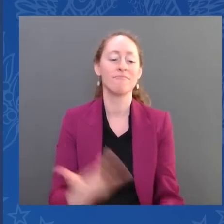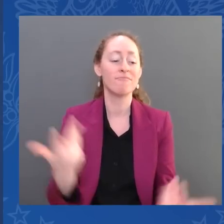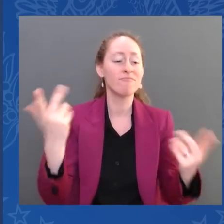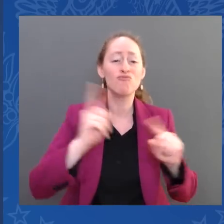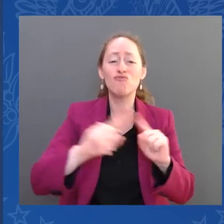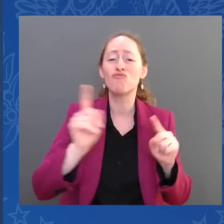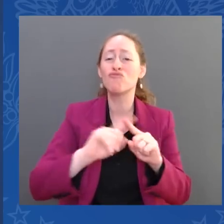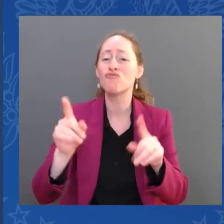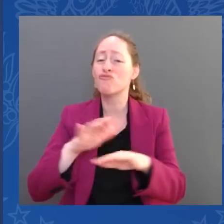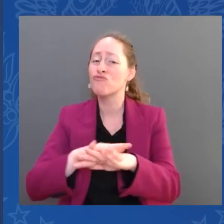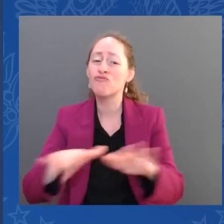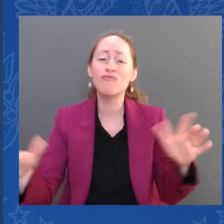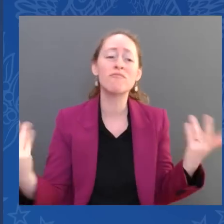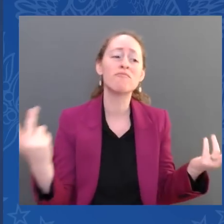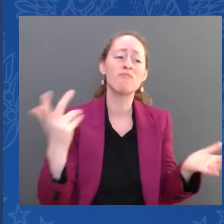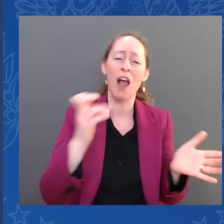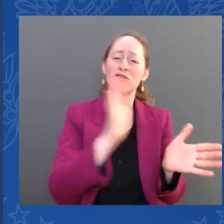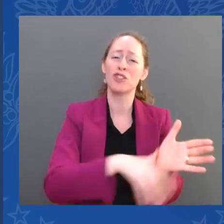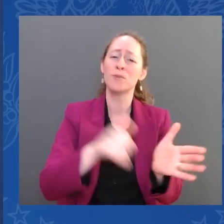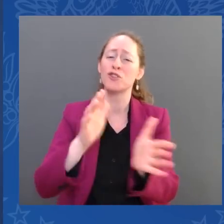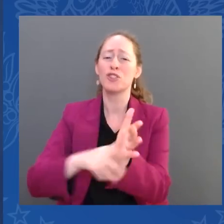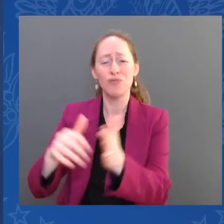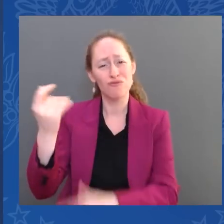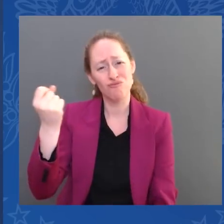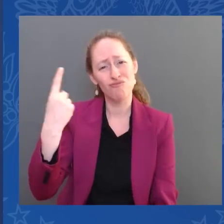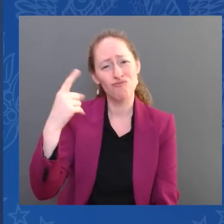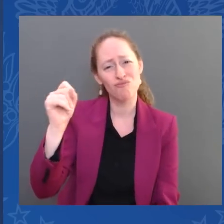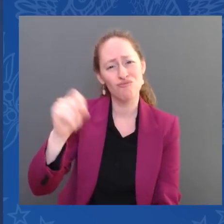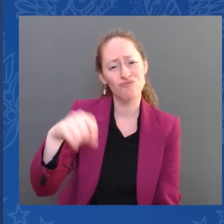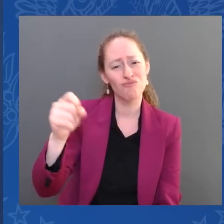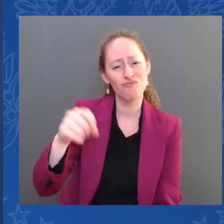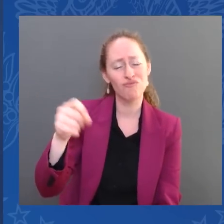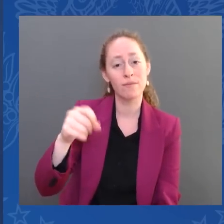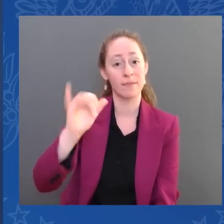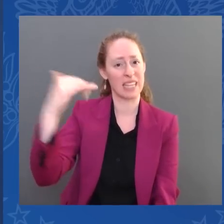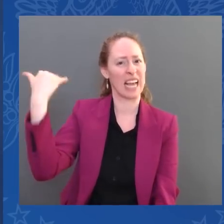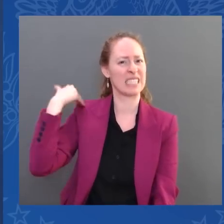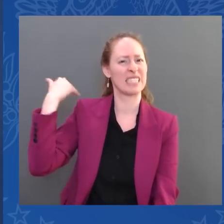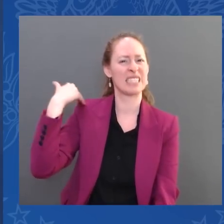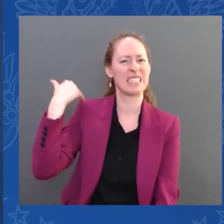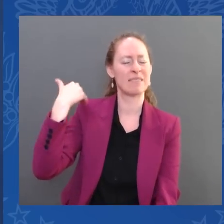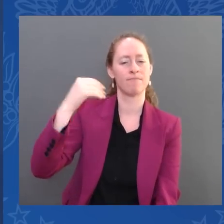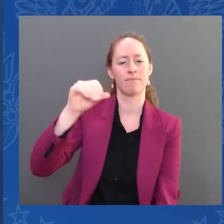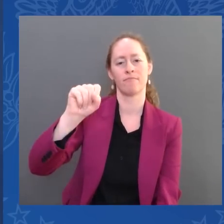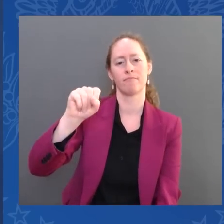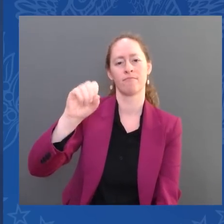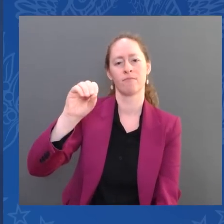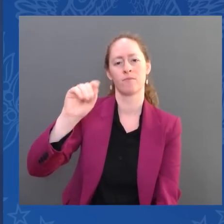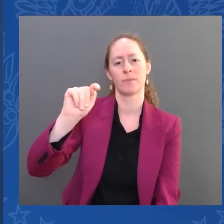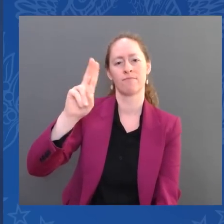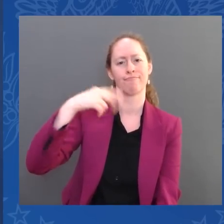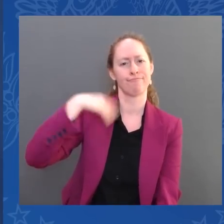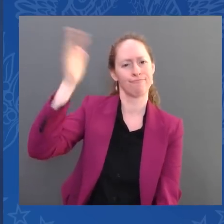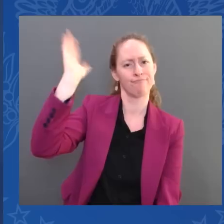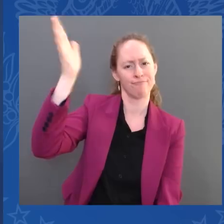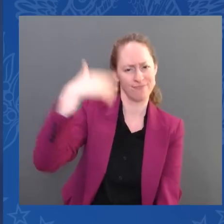I called on Congress to crack down on foreign-owned shipping companies that have raised their prices to transport goods by